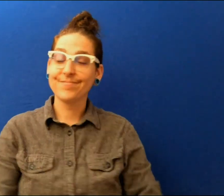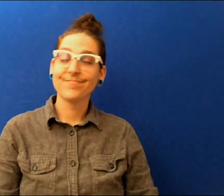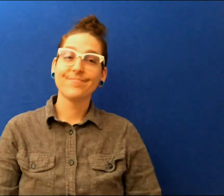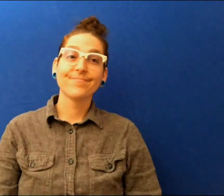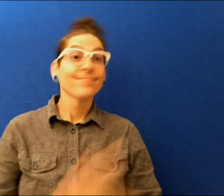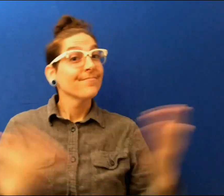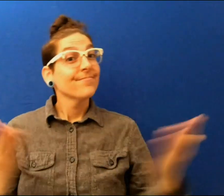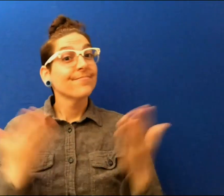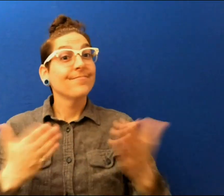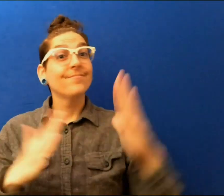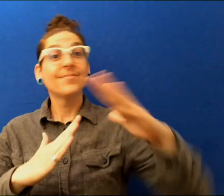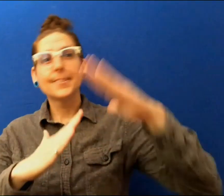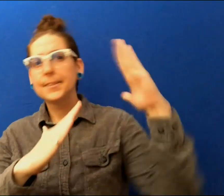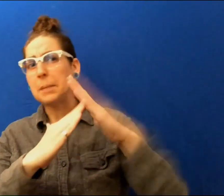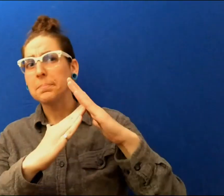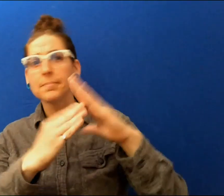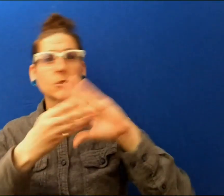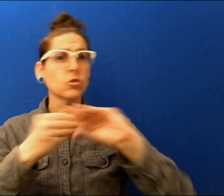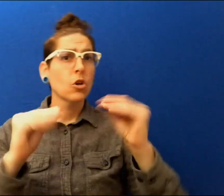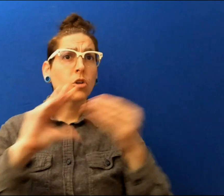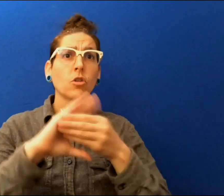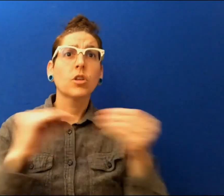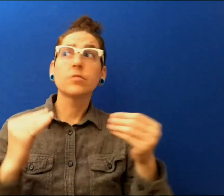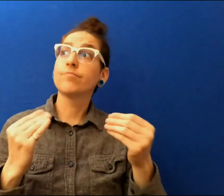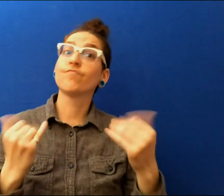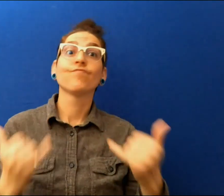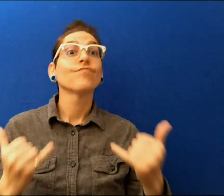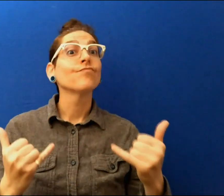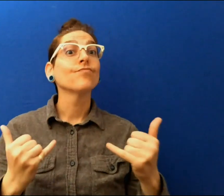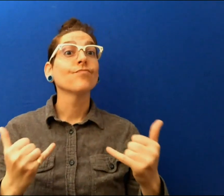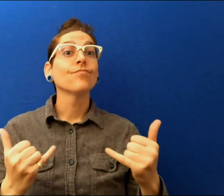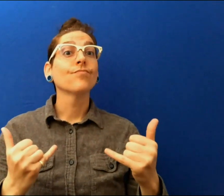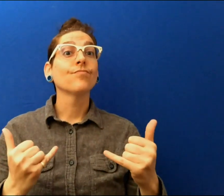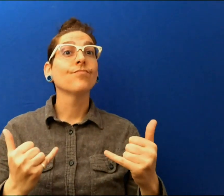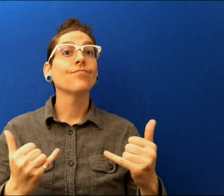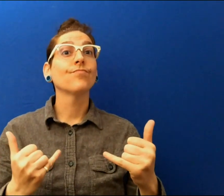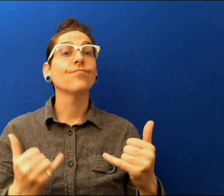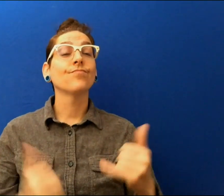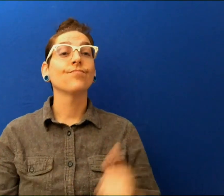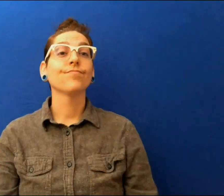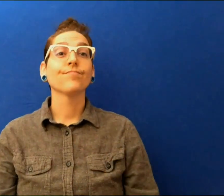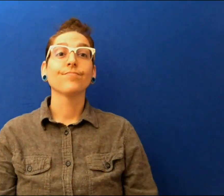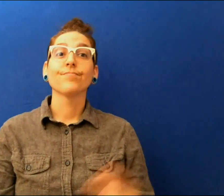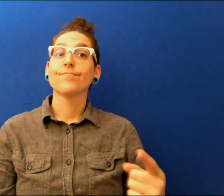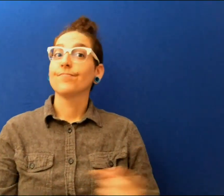Here are your top stories for today.